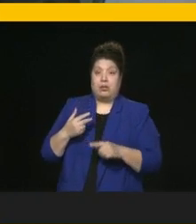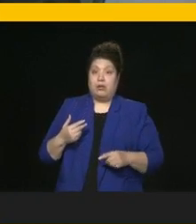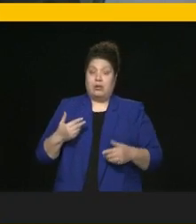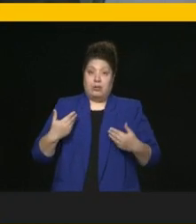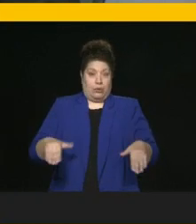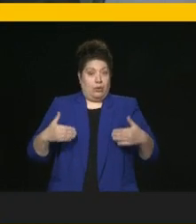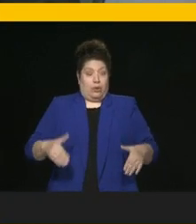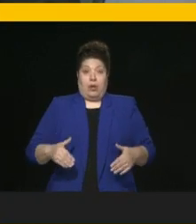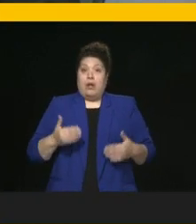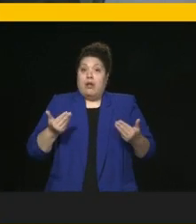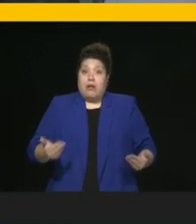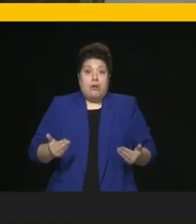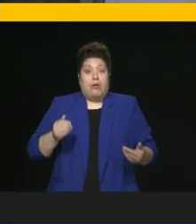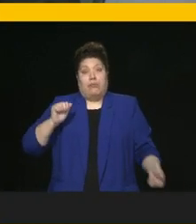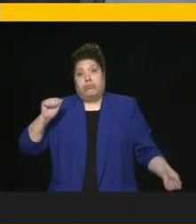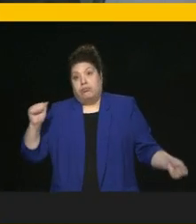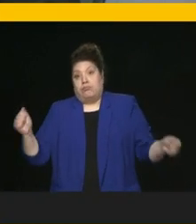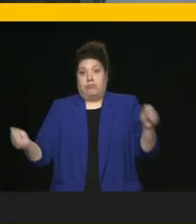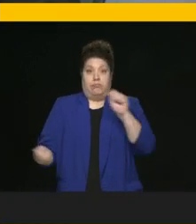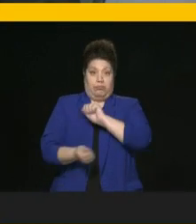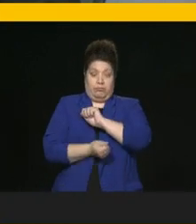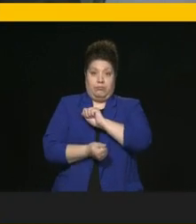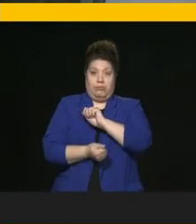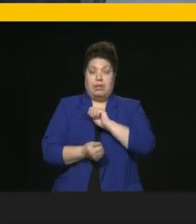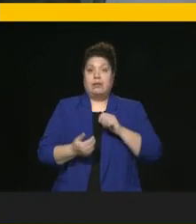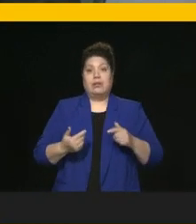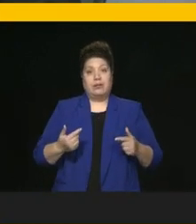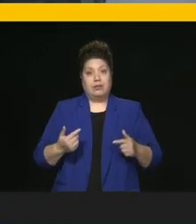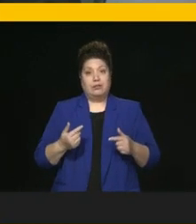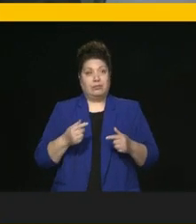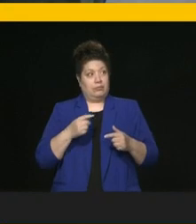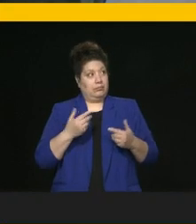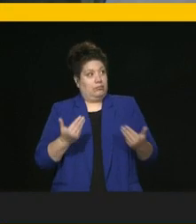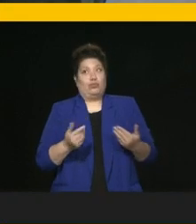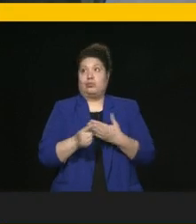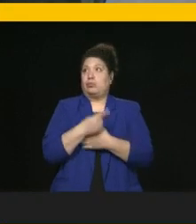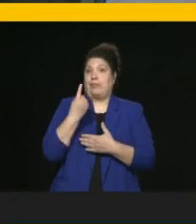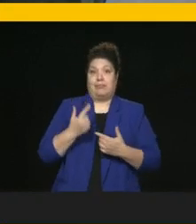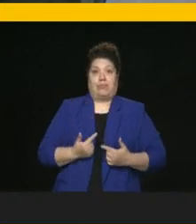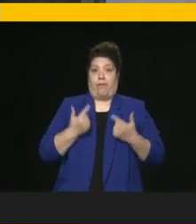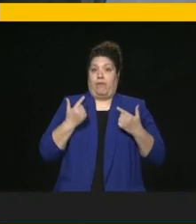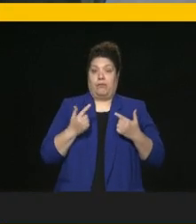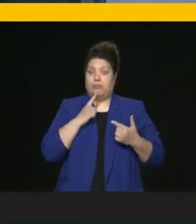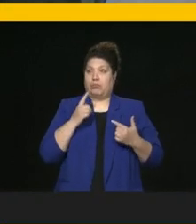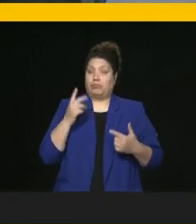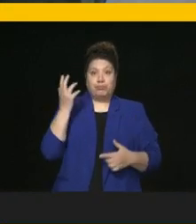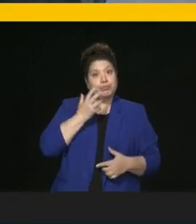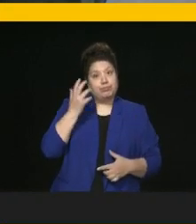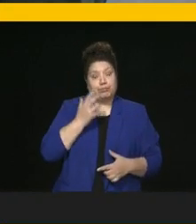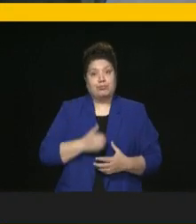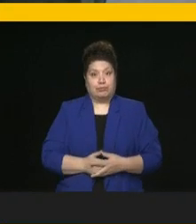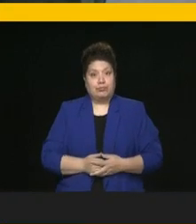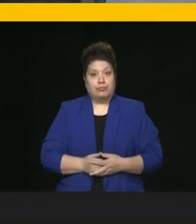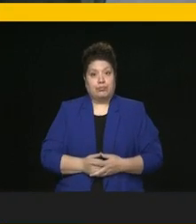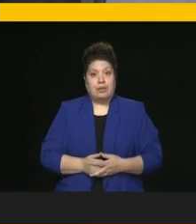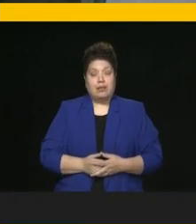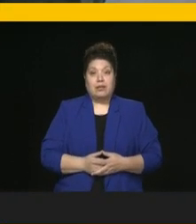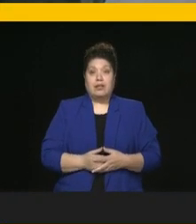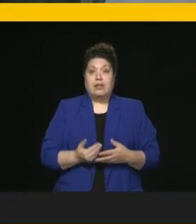IT IS DIFFICULT TO TAKE IN HOW OUR LIVES HAVE CHANGED IN SUCH